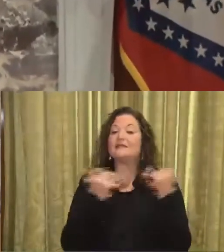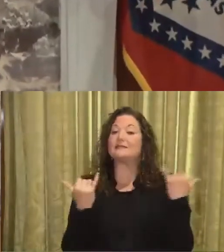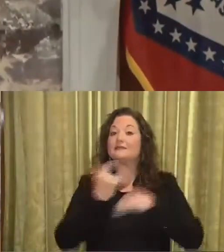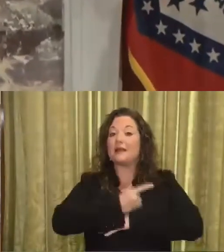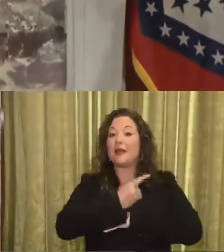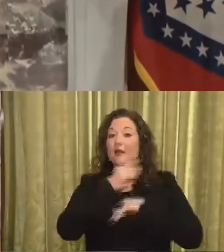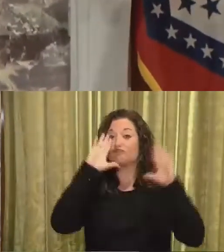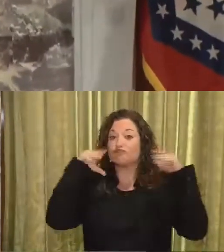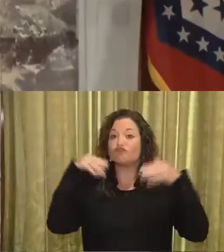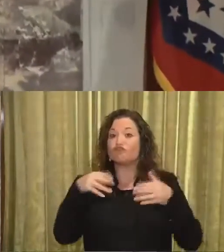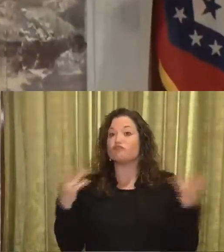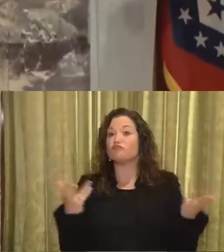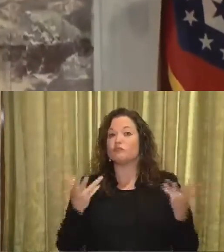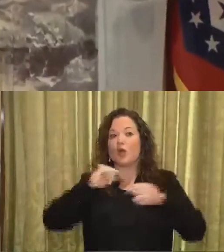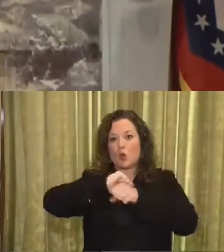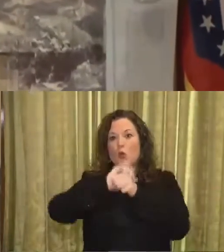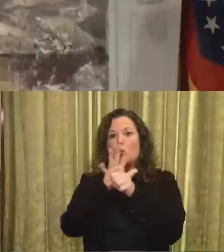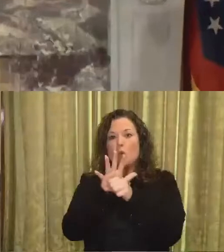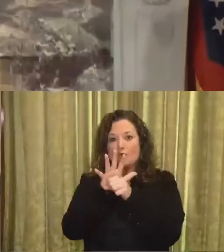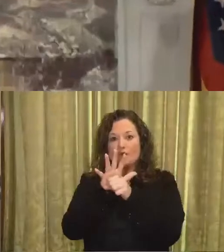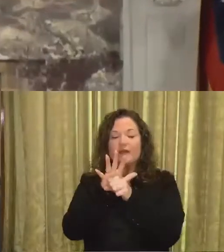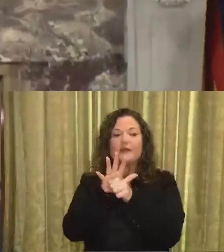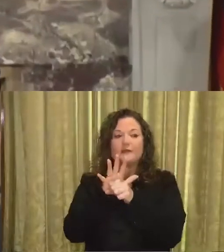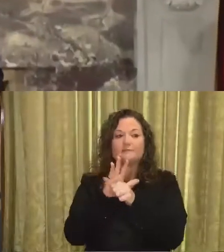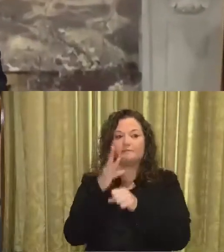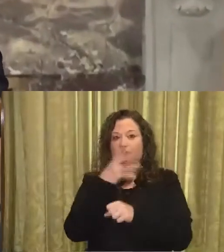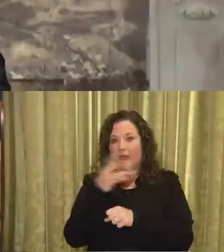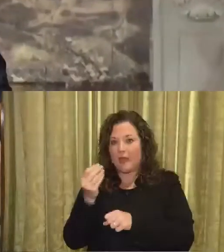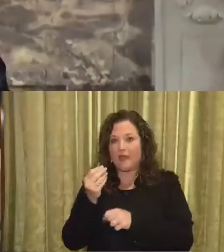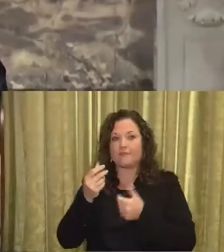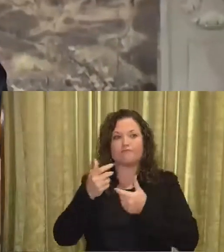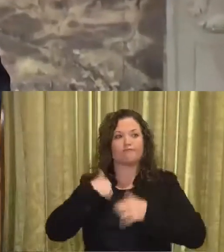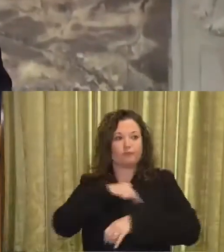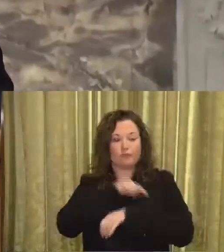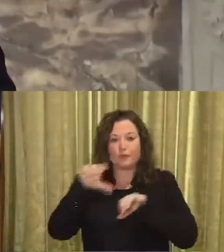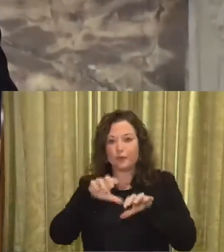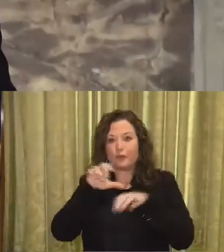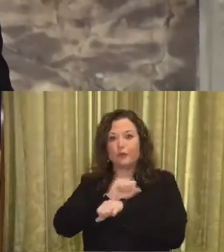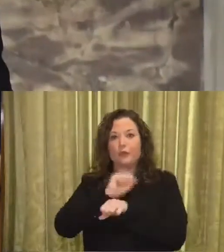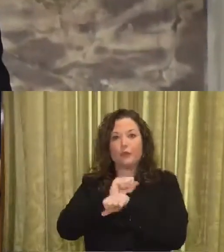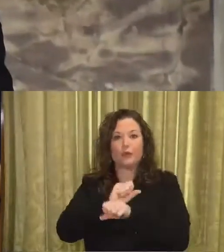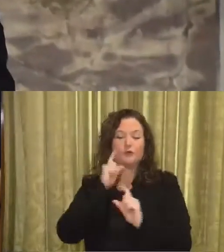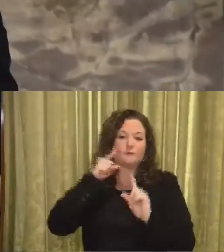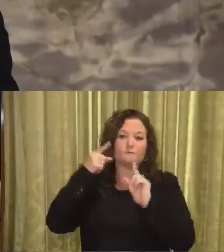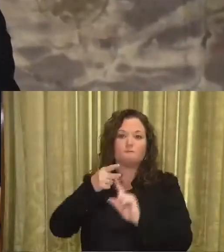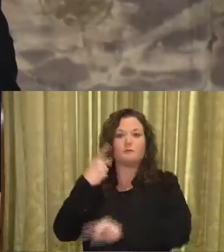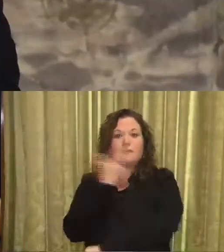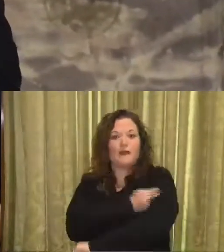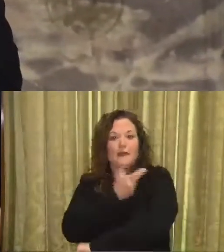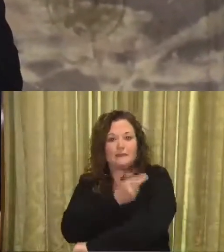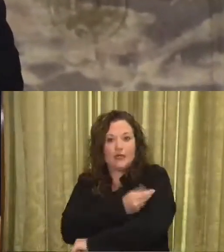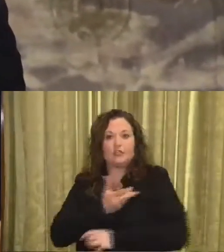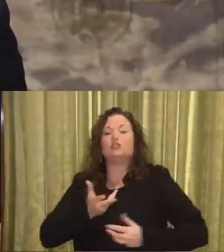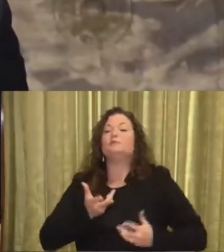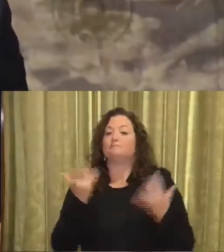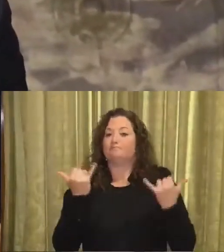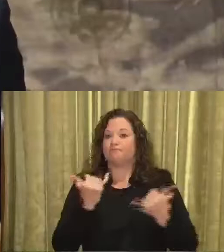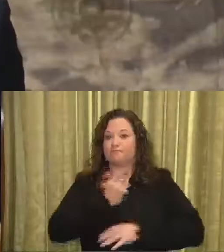focus will be on COVID-19 and the vaccination efforts in our state. I'm pleased to be joined by Doctor Jose Romero,